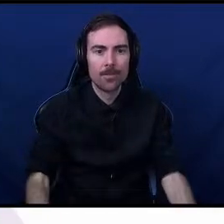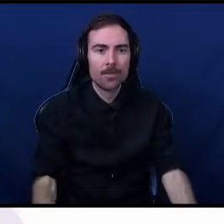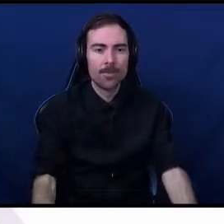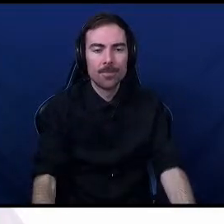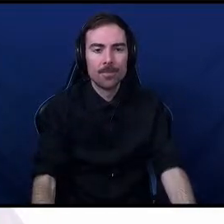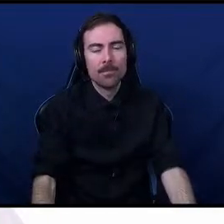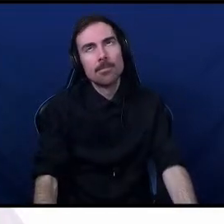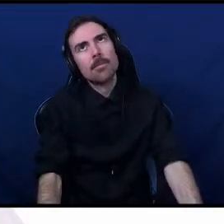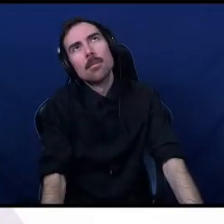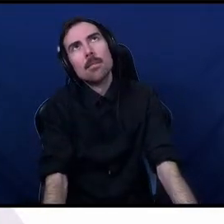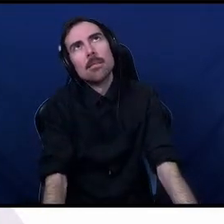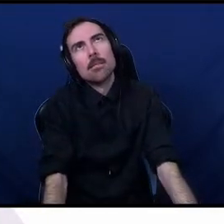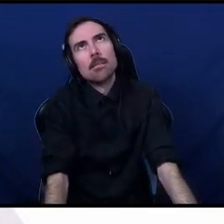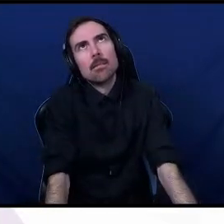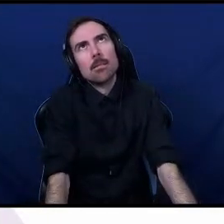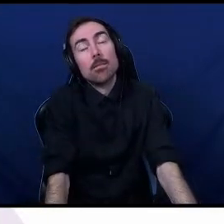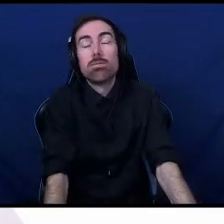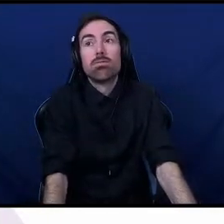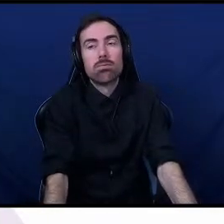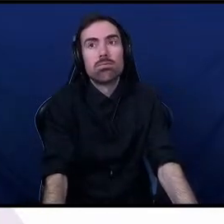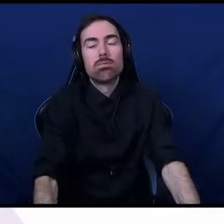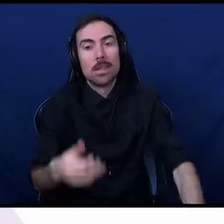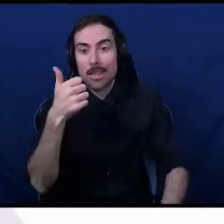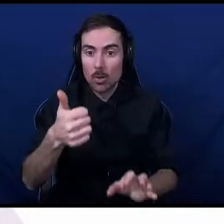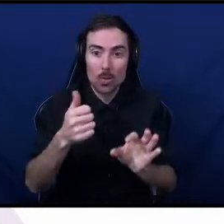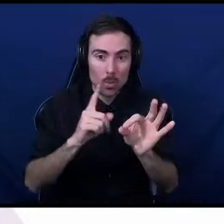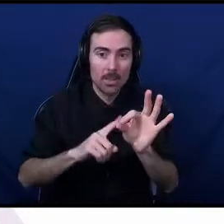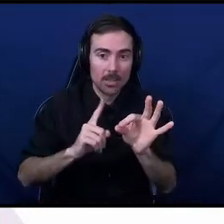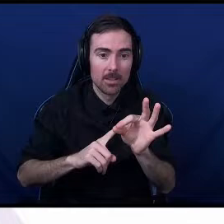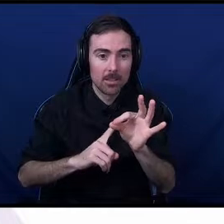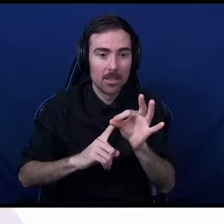Okay, so that's a doozy. And when I think about, I think we,